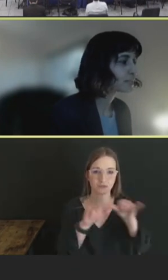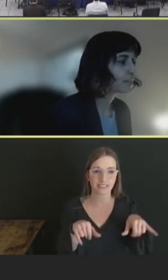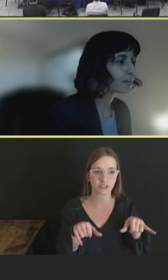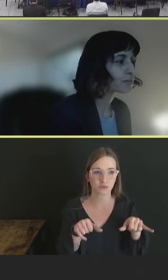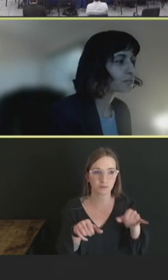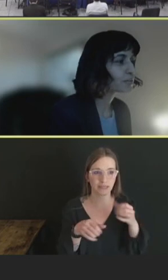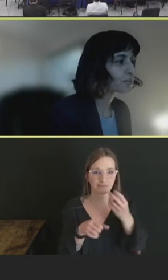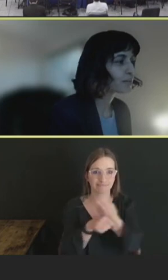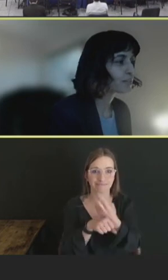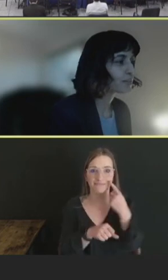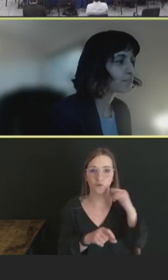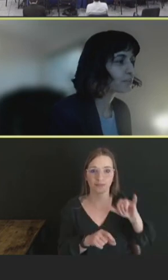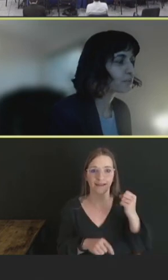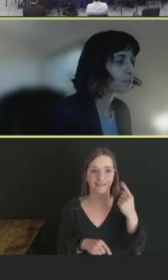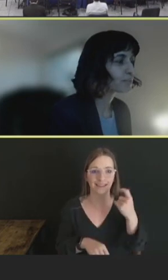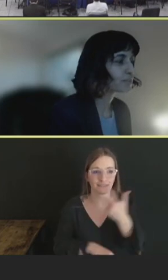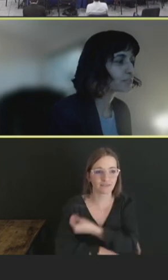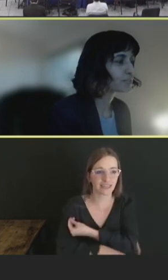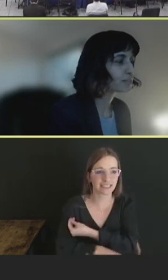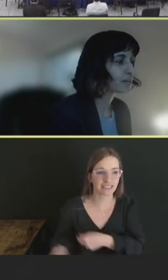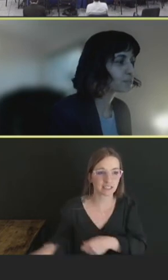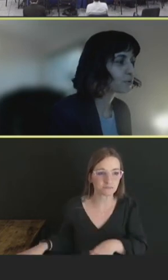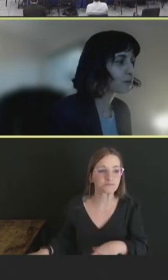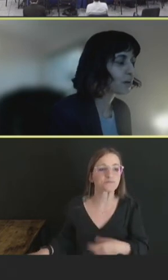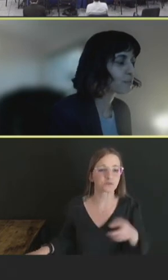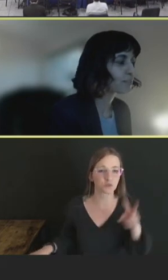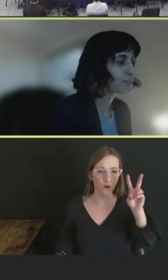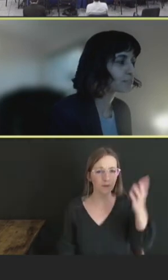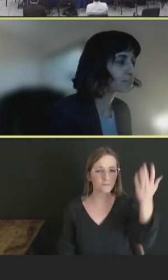and they concluded that the available evidence did not support the hypothesis